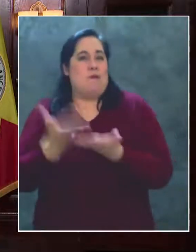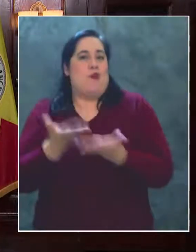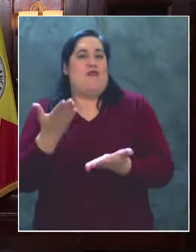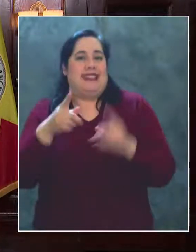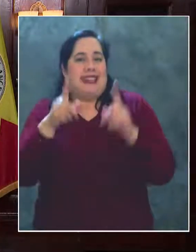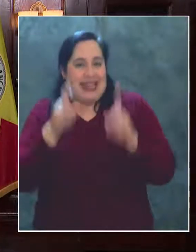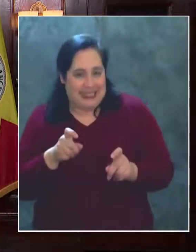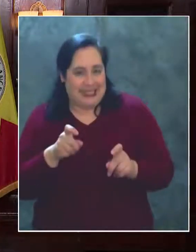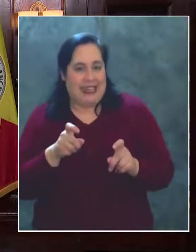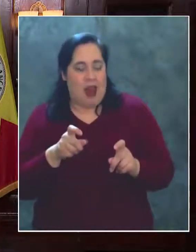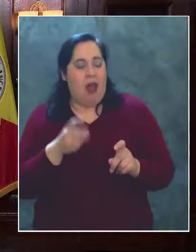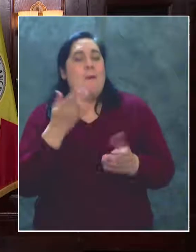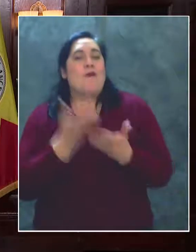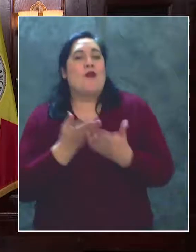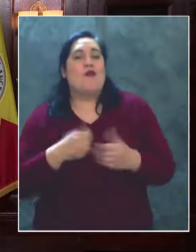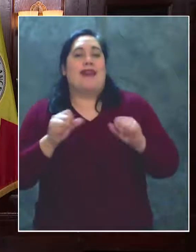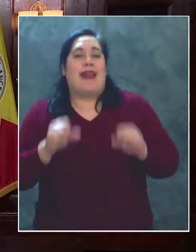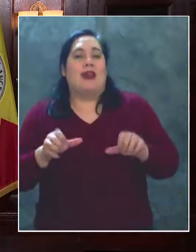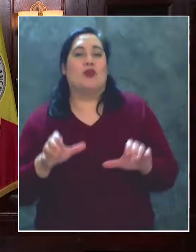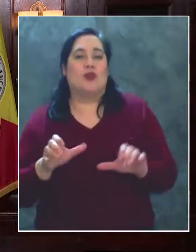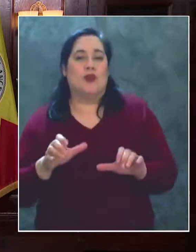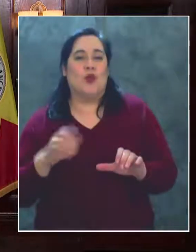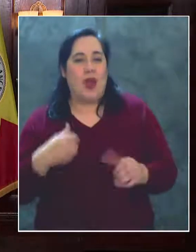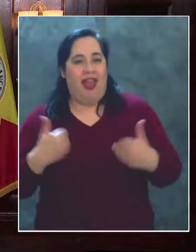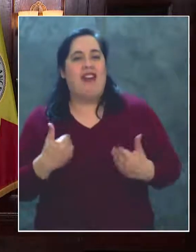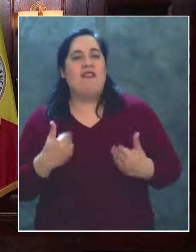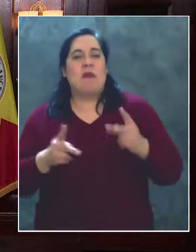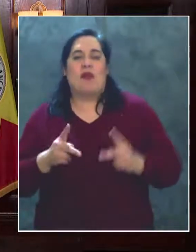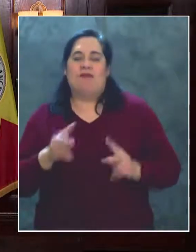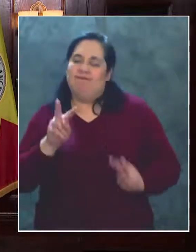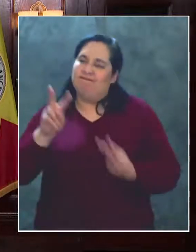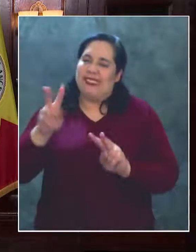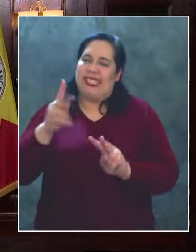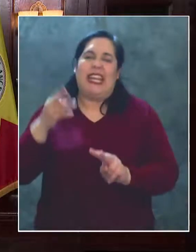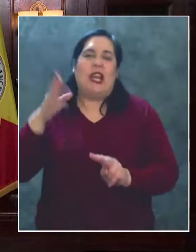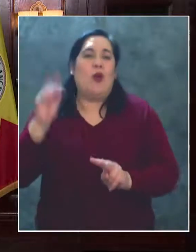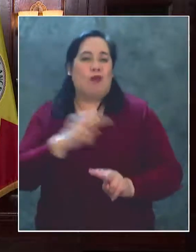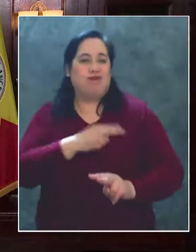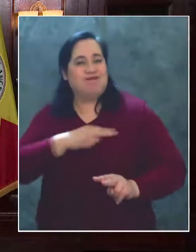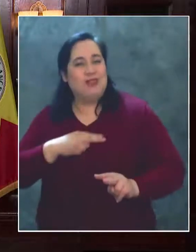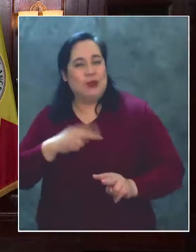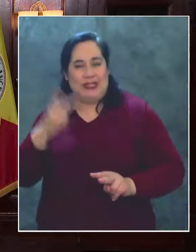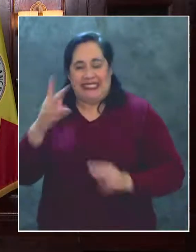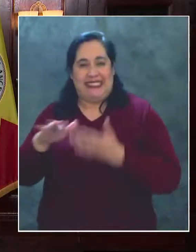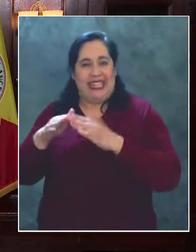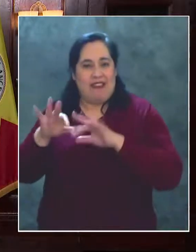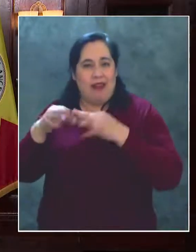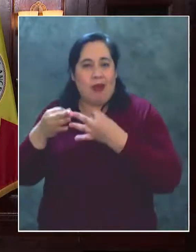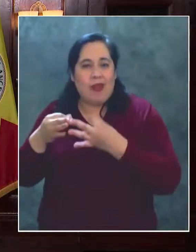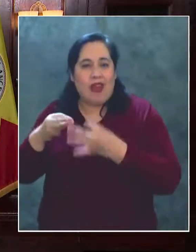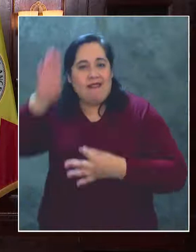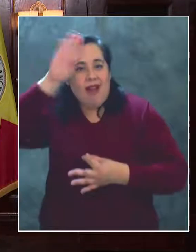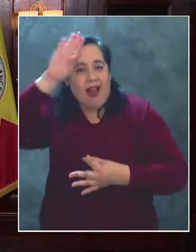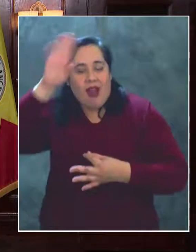THAT WE KNOW HOW TO GET THEM DONE. I SAW THE HEROES IN THE CITY FAMILY, FIREFIGHTERS WHO STAND